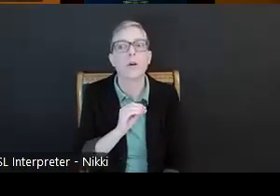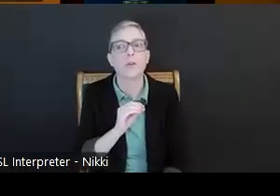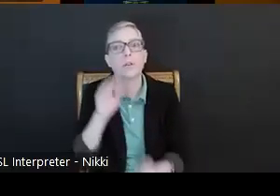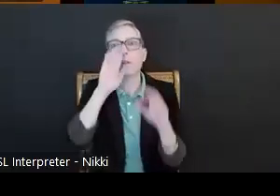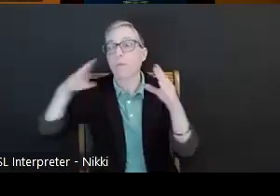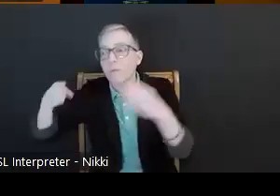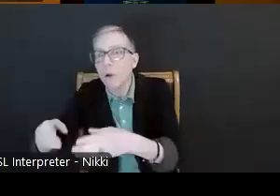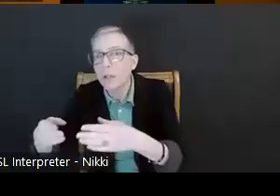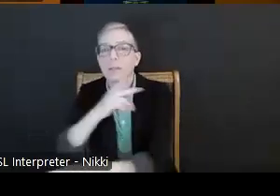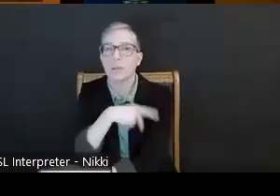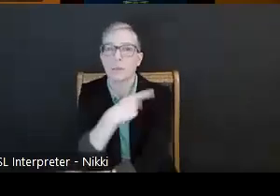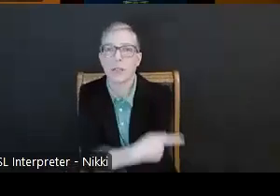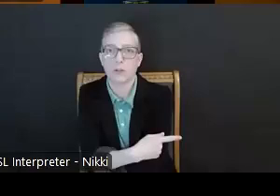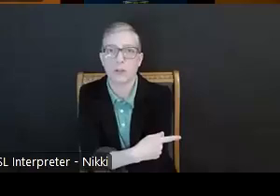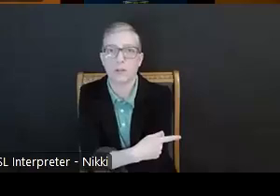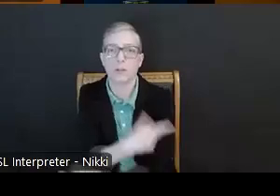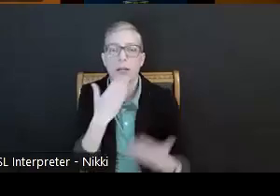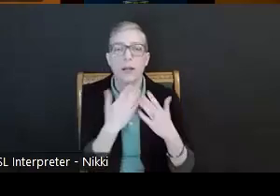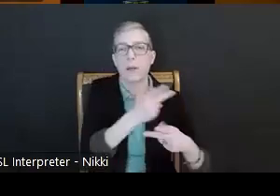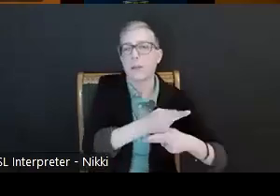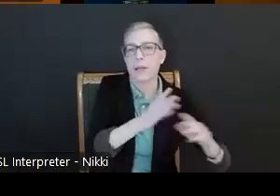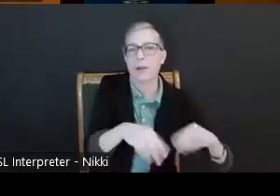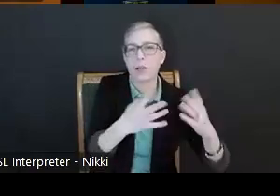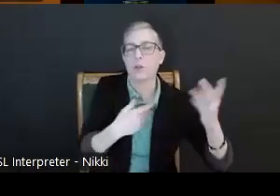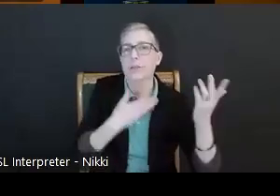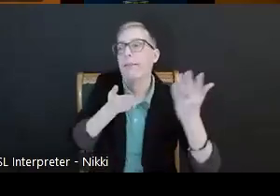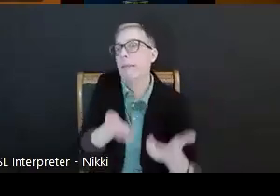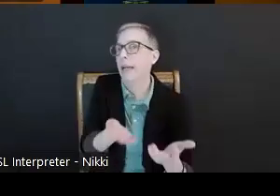just have the caregiver present to facilitate the process and it was really important to me